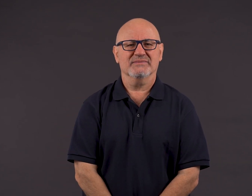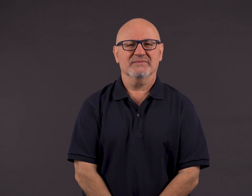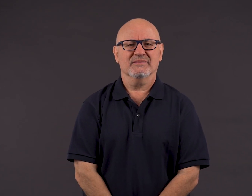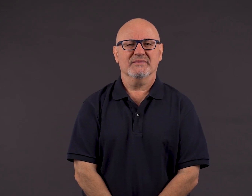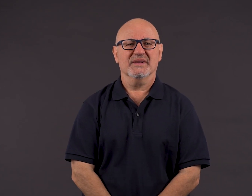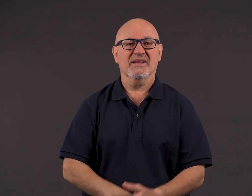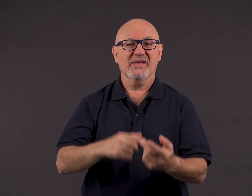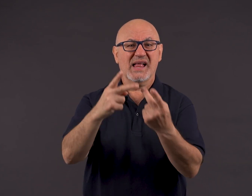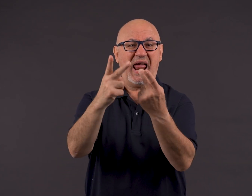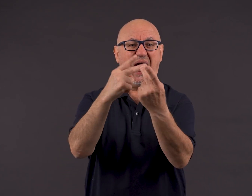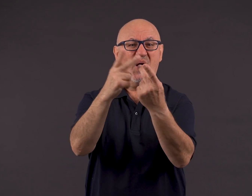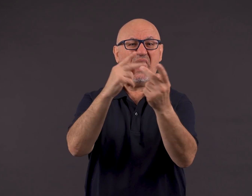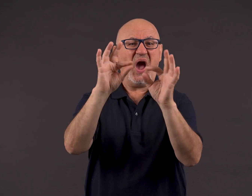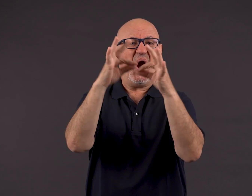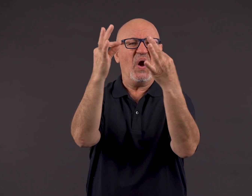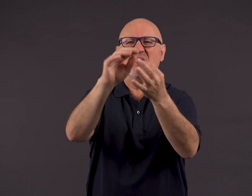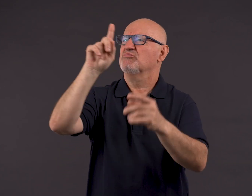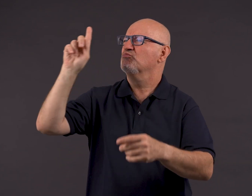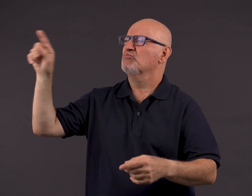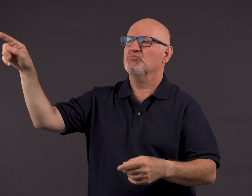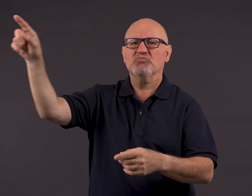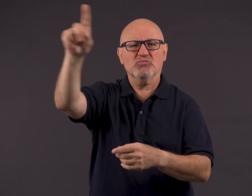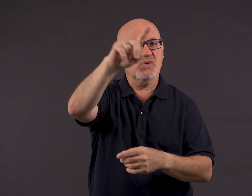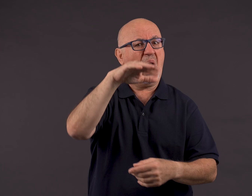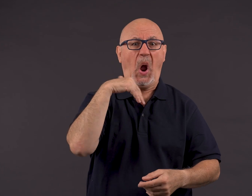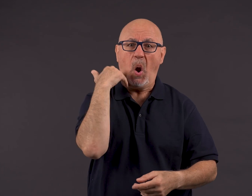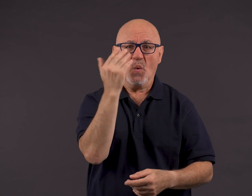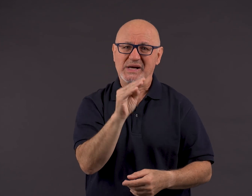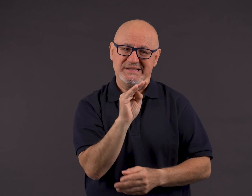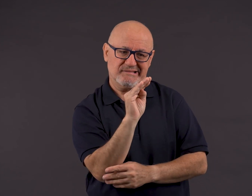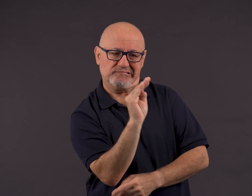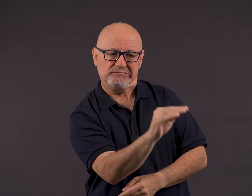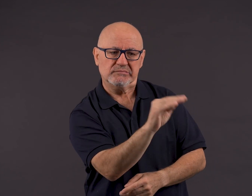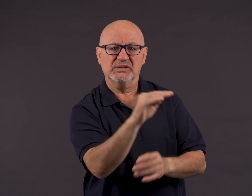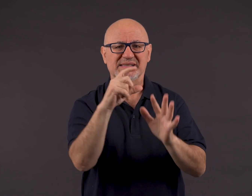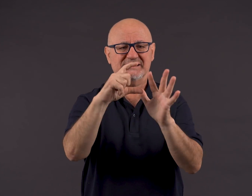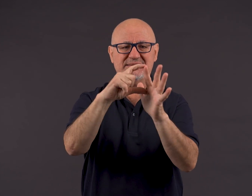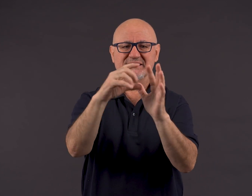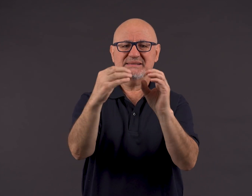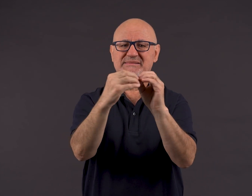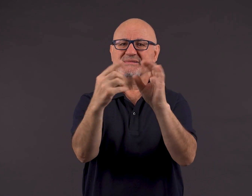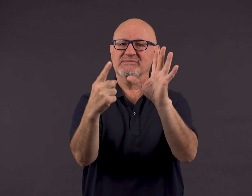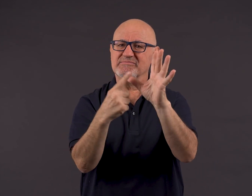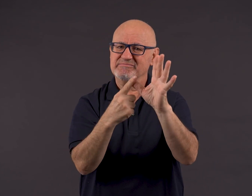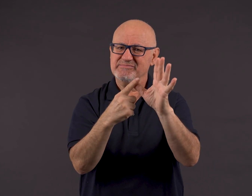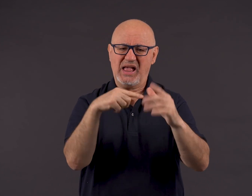Other organizations will seek consultation from Deafblind Australia regarding their